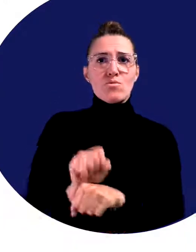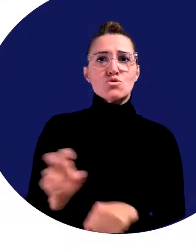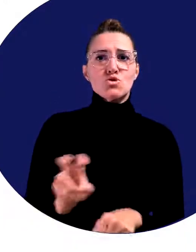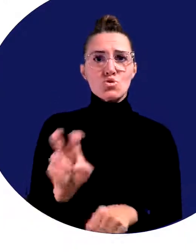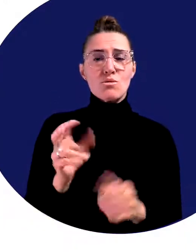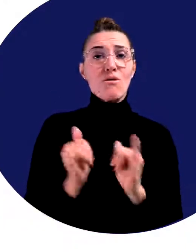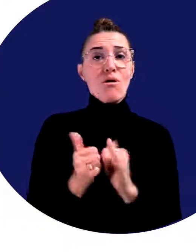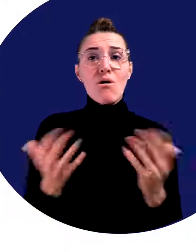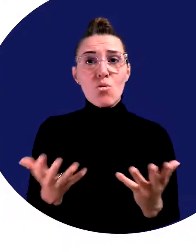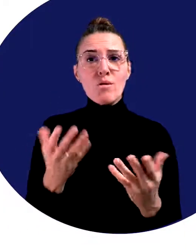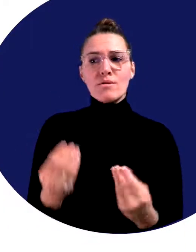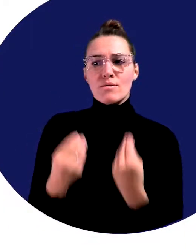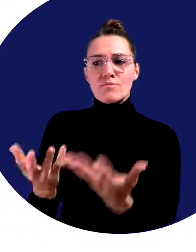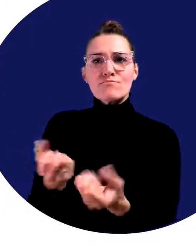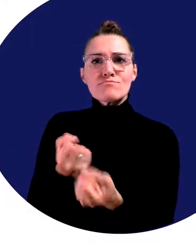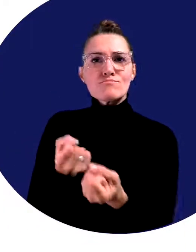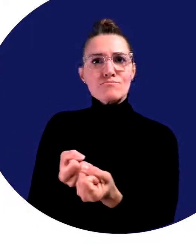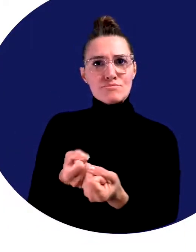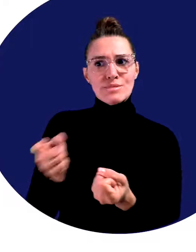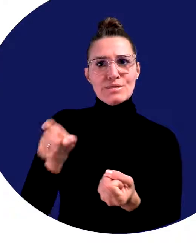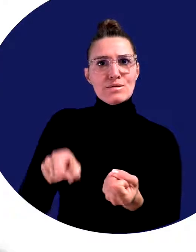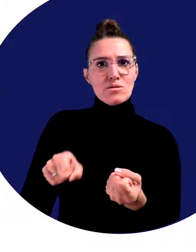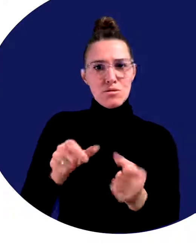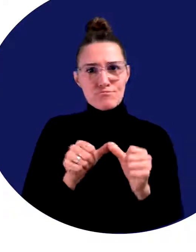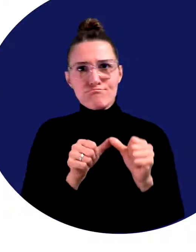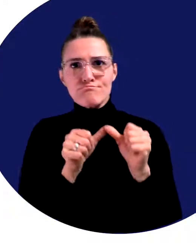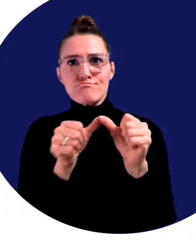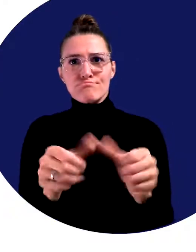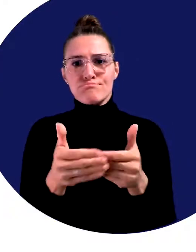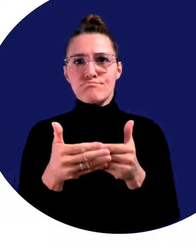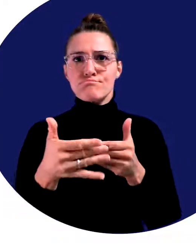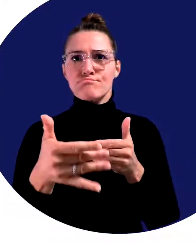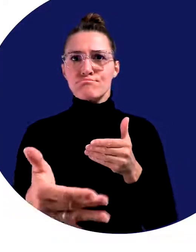Employment support needs to be available on a long term, ongoing basis.